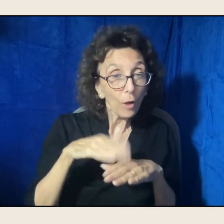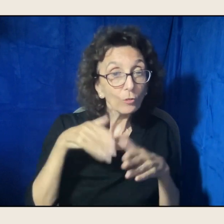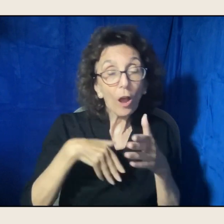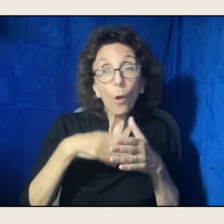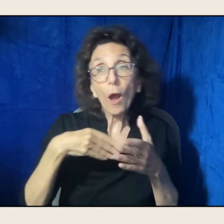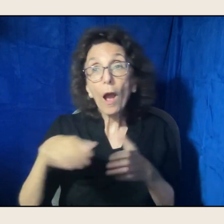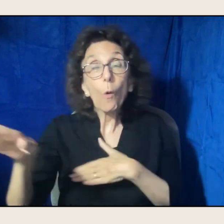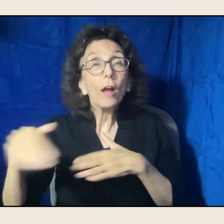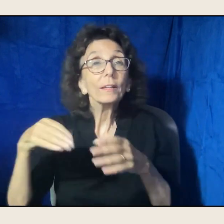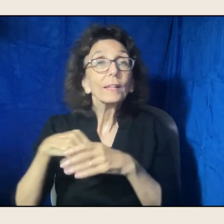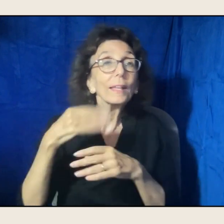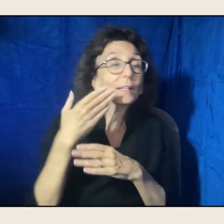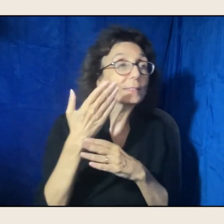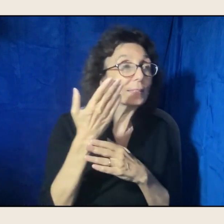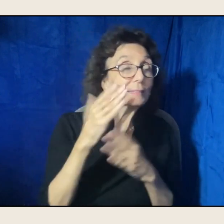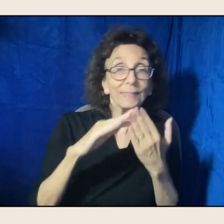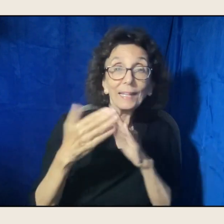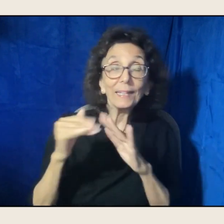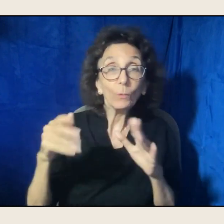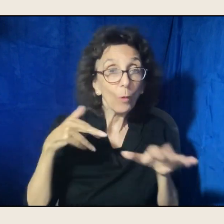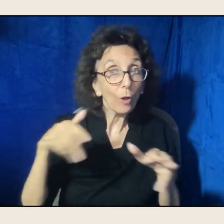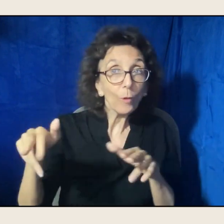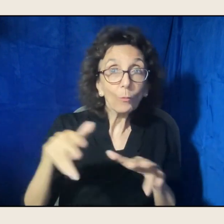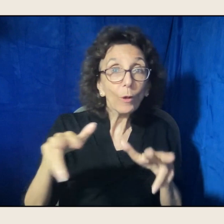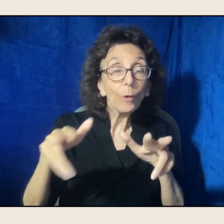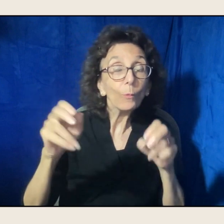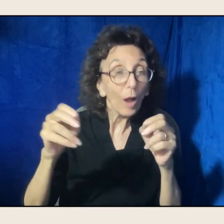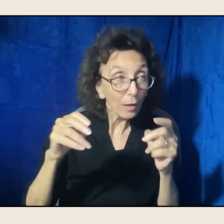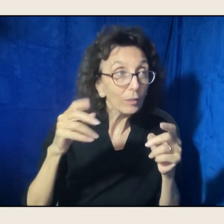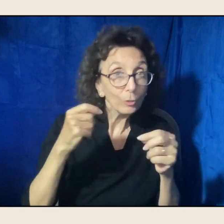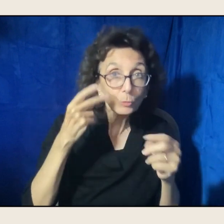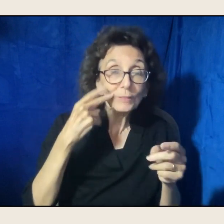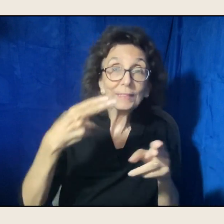On city walks, yeah. I think it's really important for kids in cities